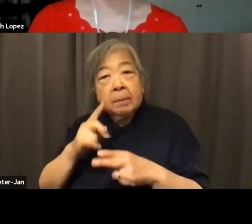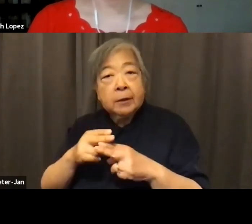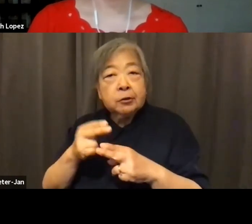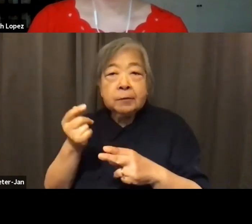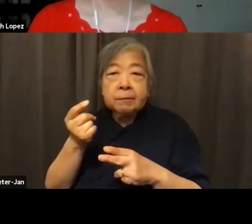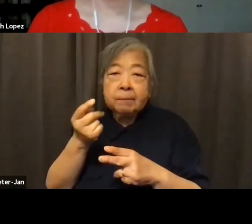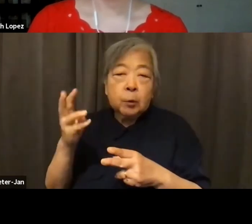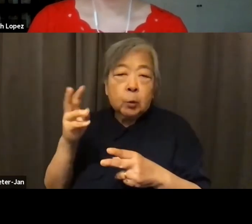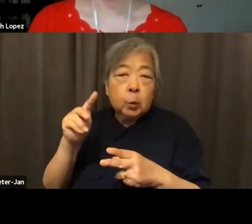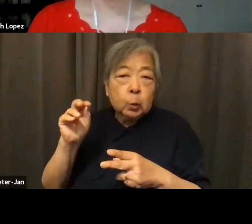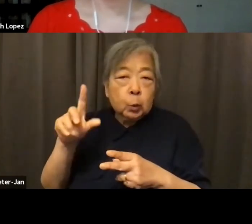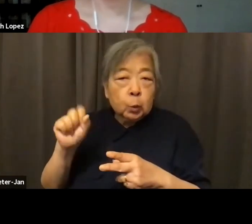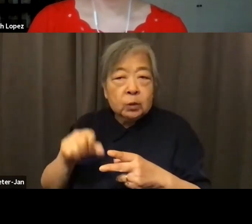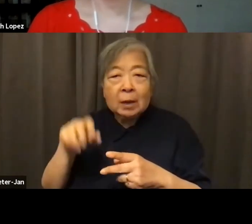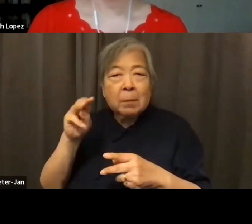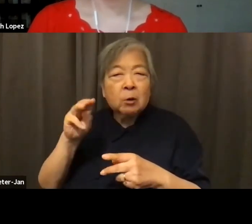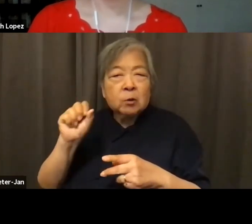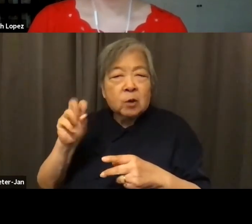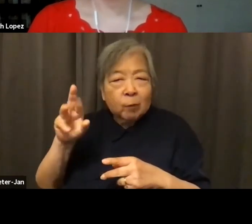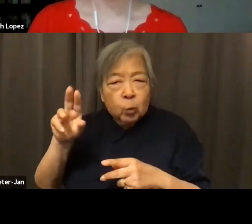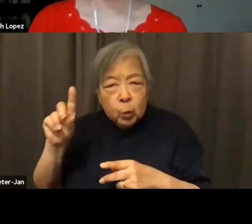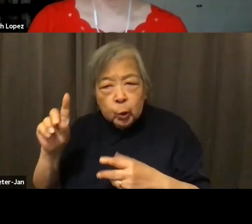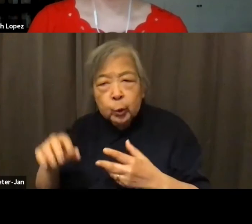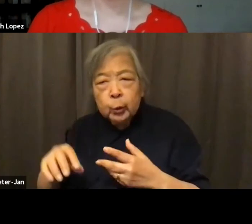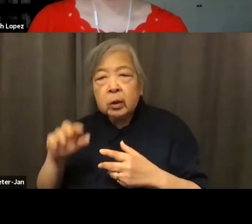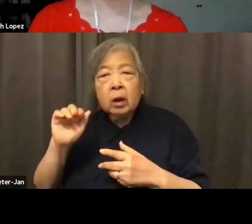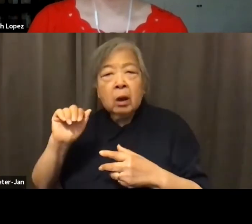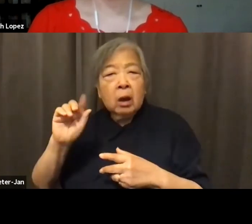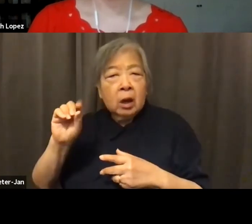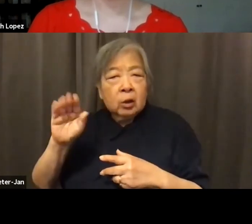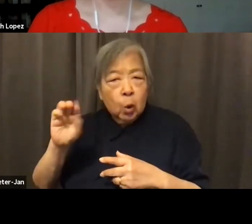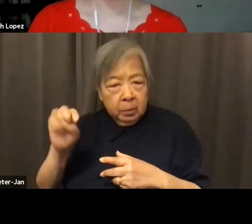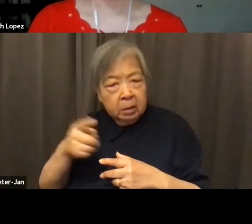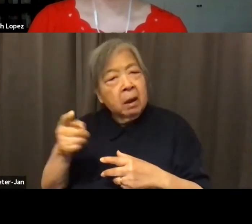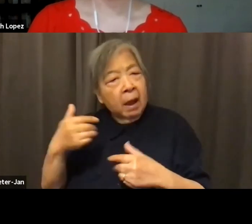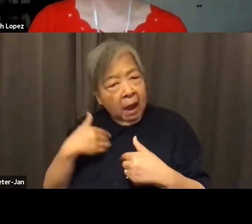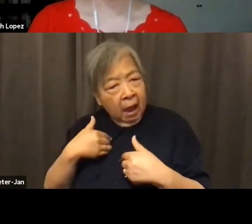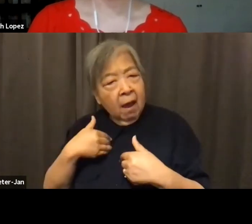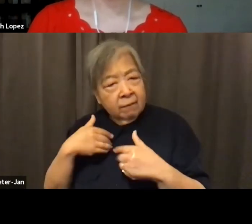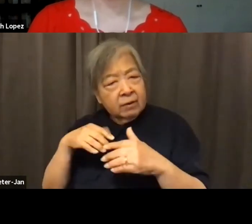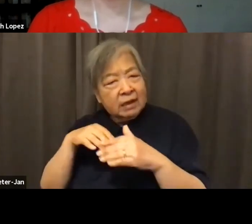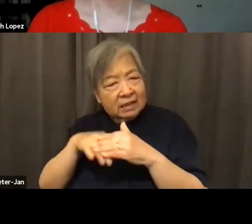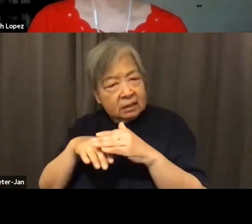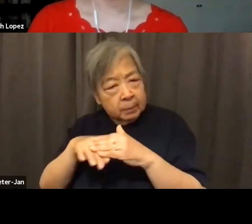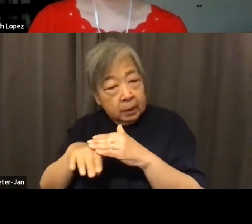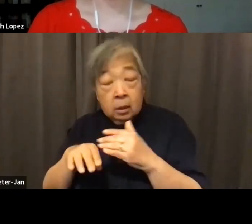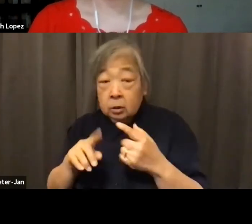accessibility features, Adobe, also, and usually when you create documents you can create them